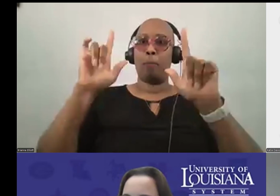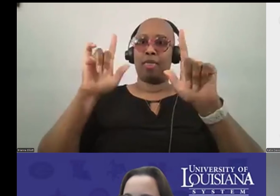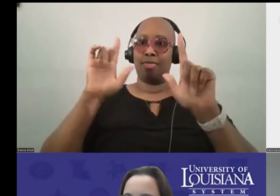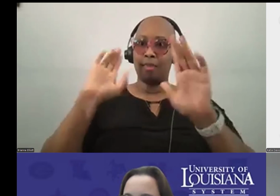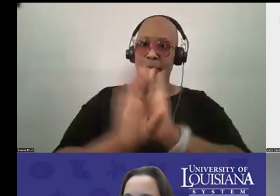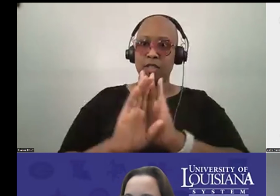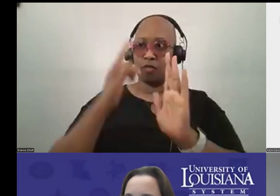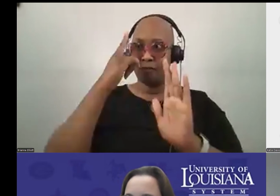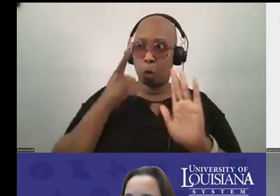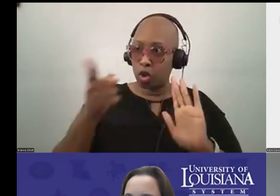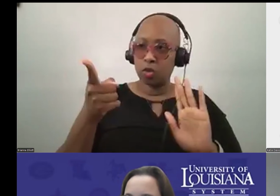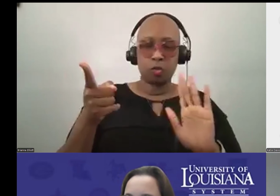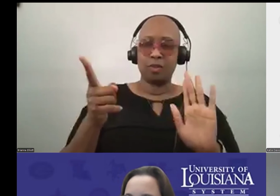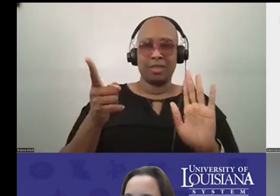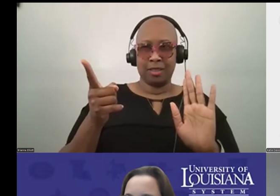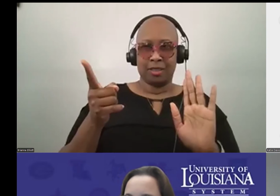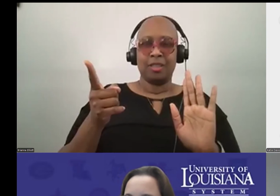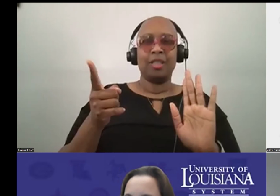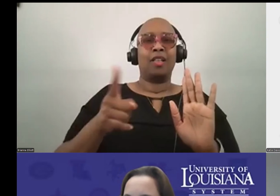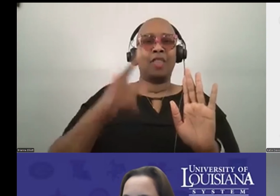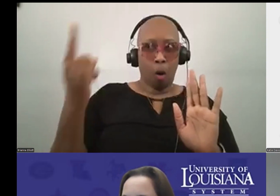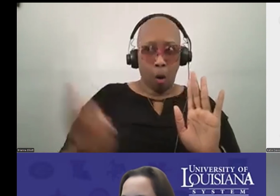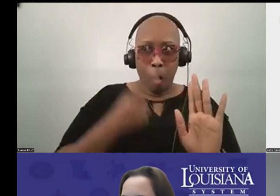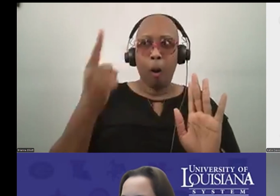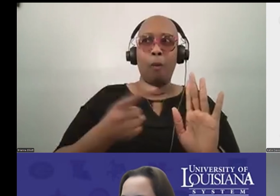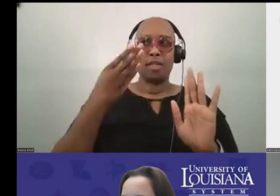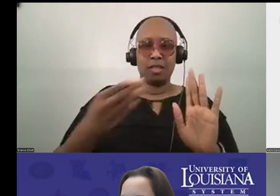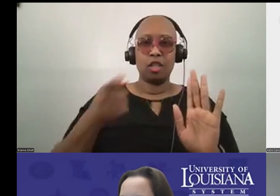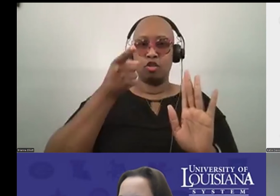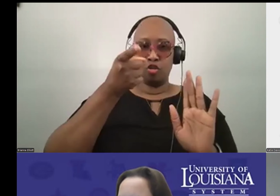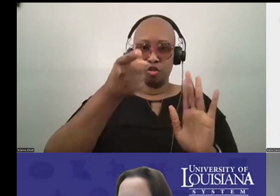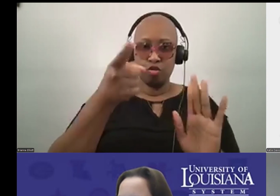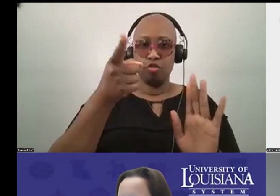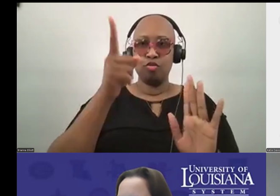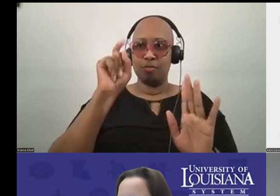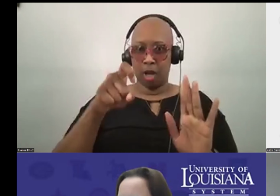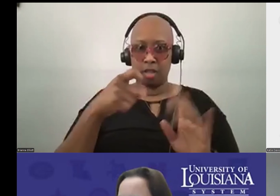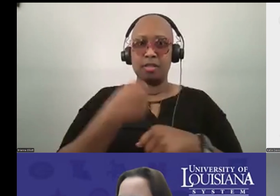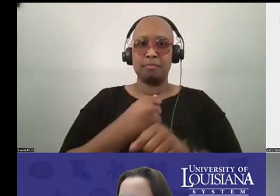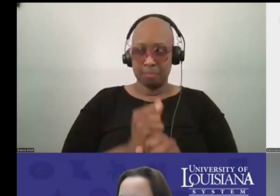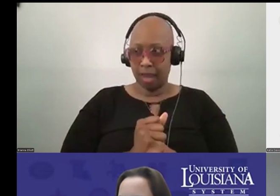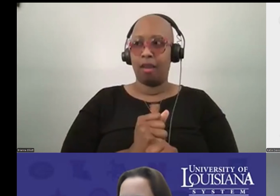are always things that you are going to have to be doing and creating. So, while the written part of